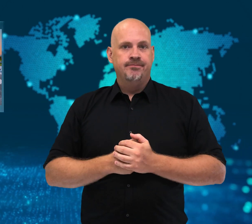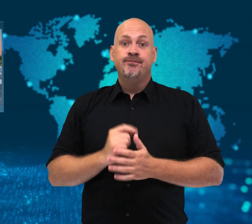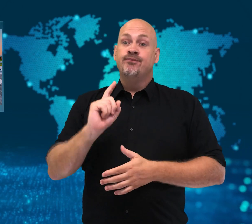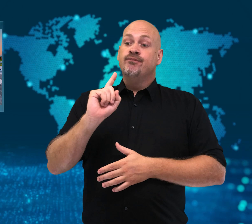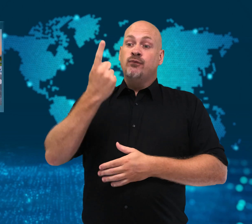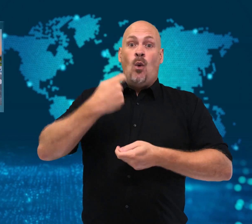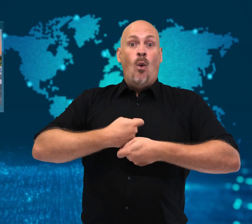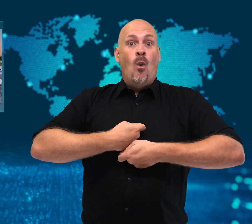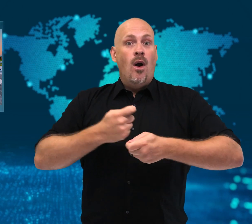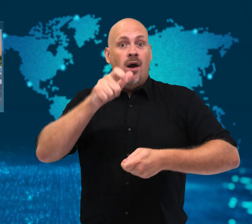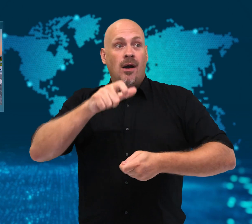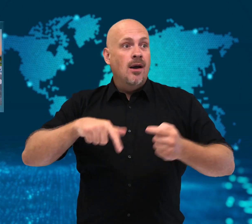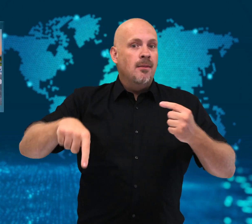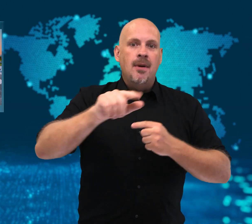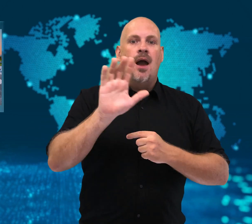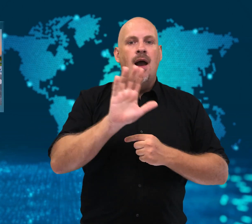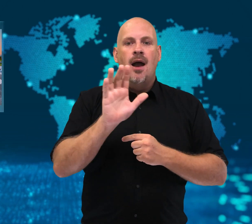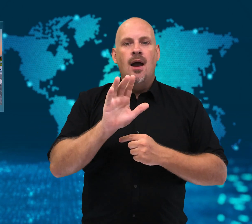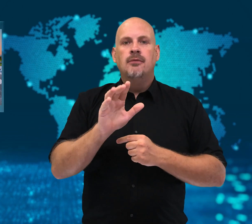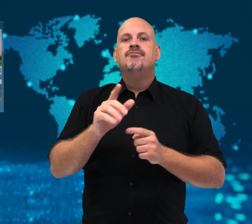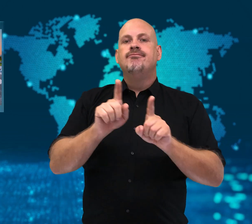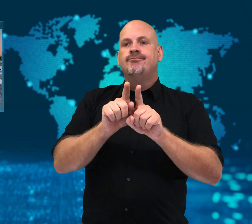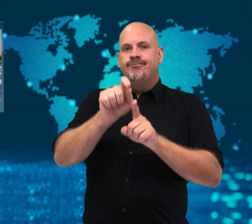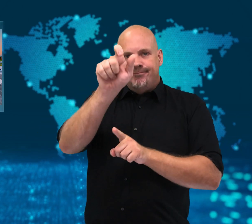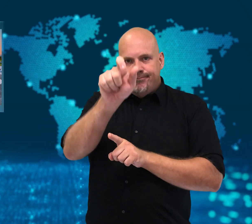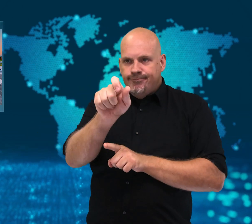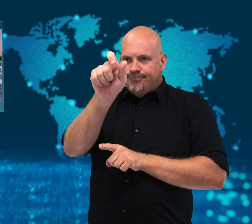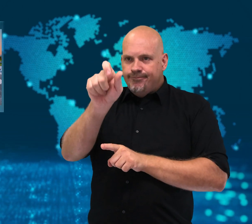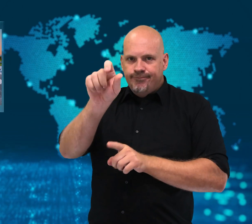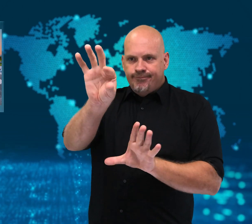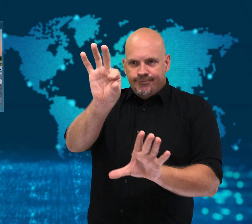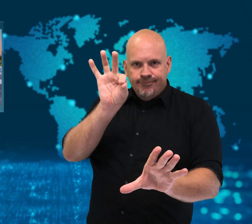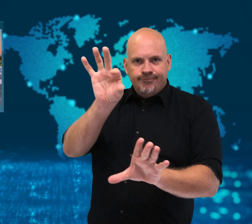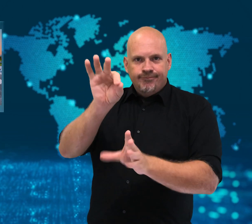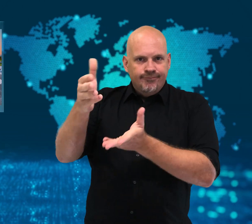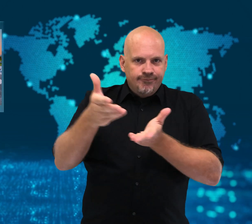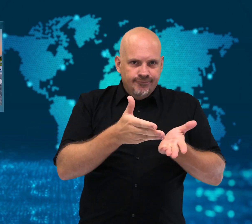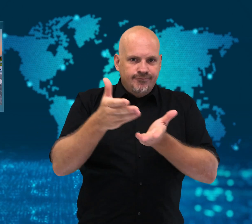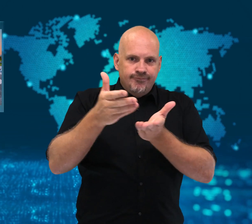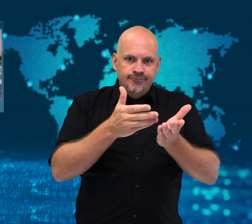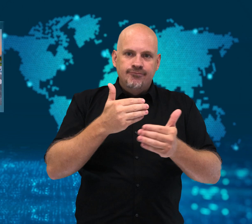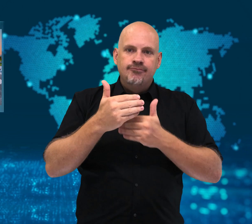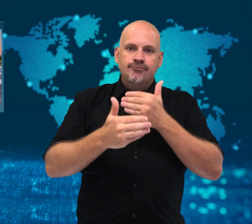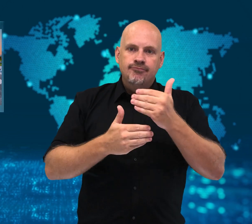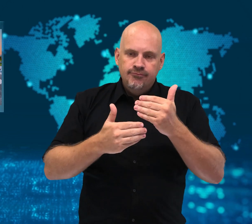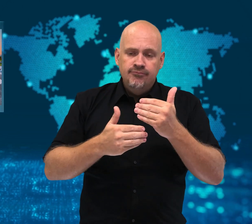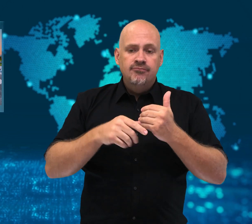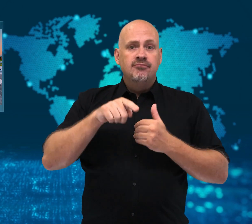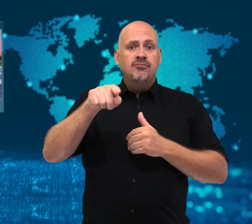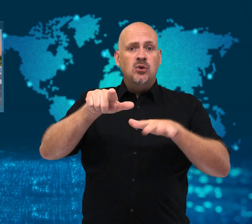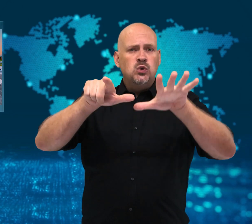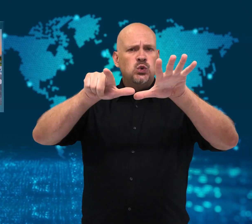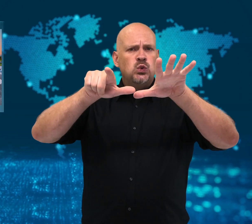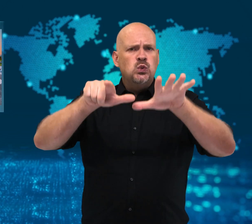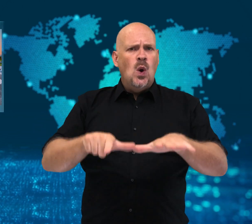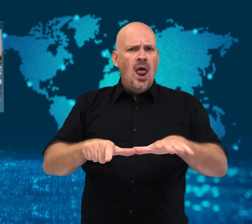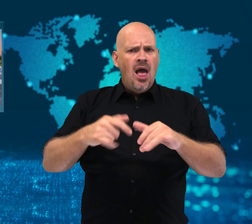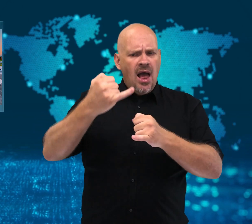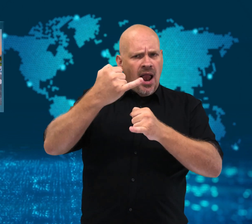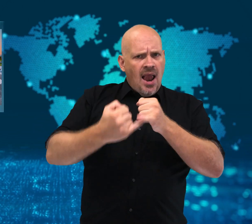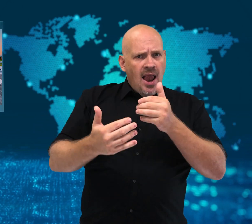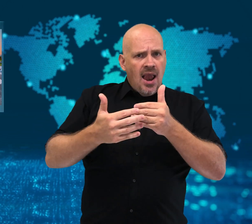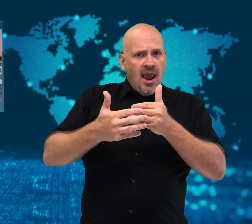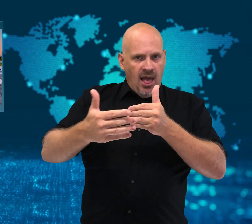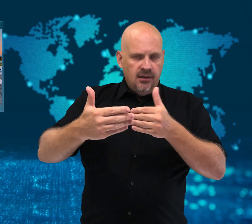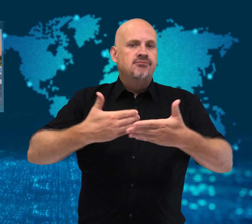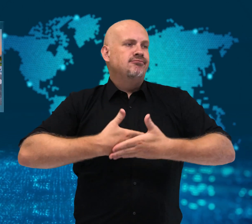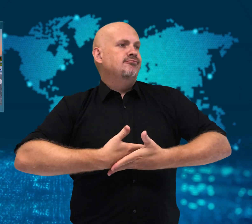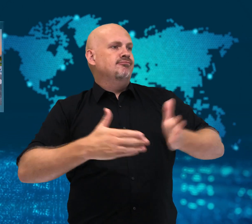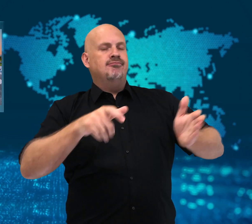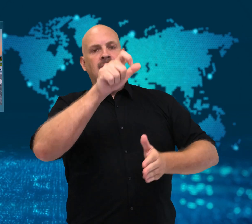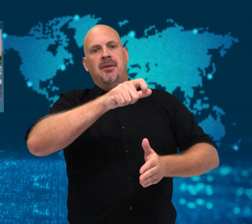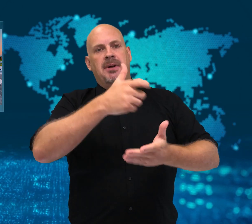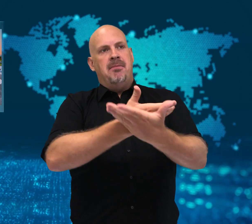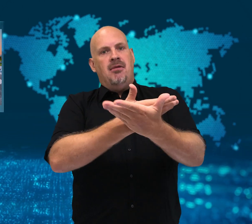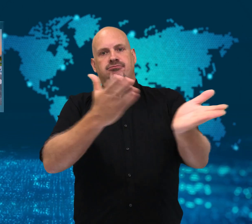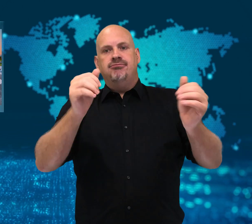At first, the pool will be open only by invitation,